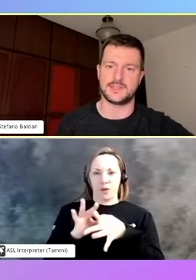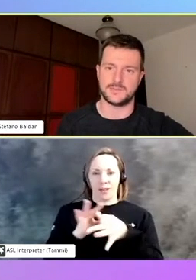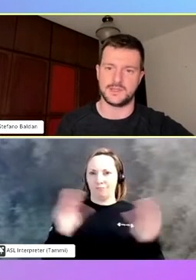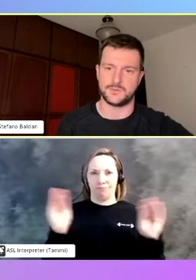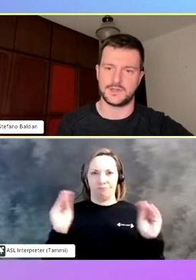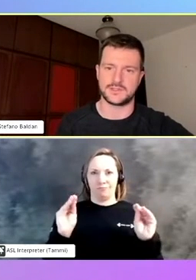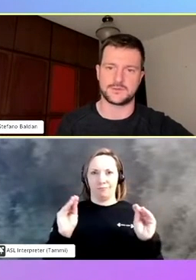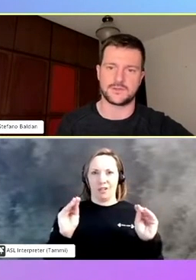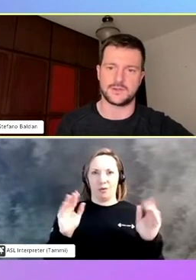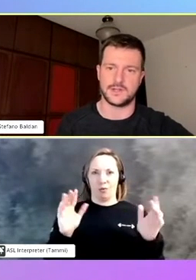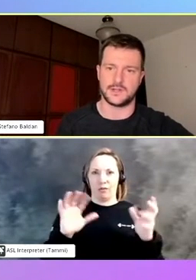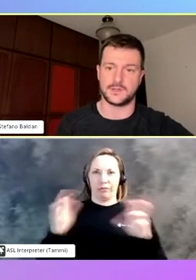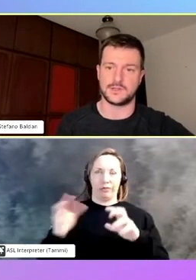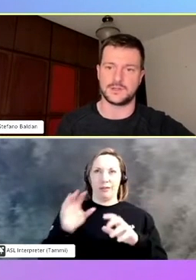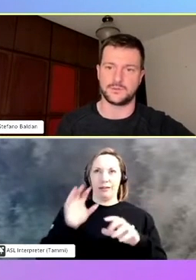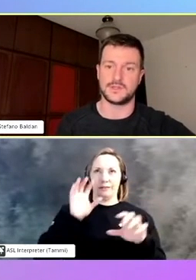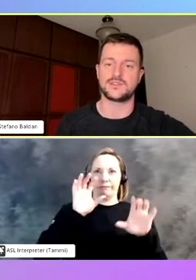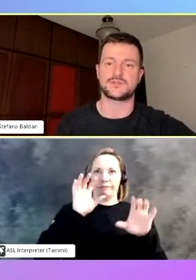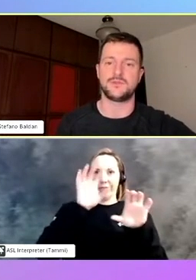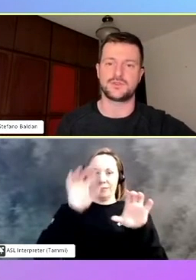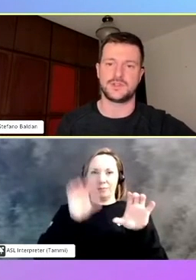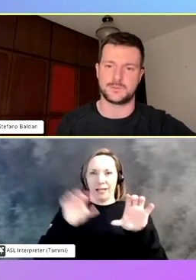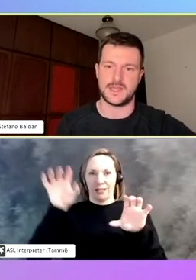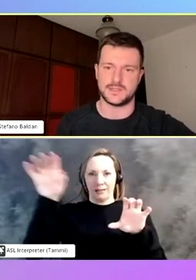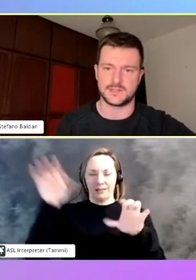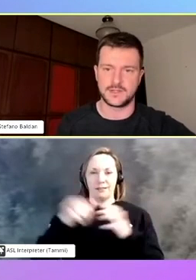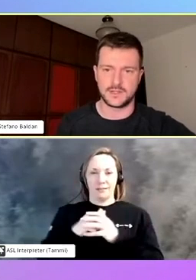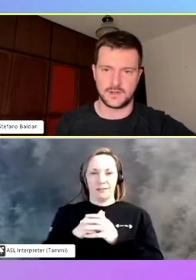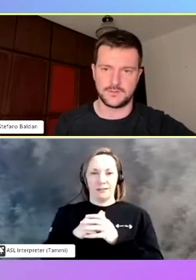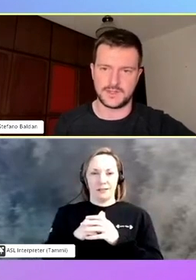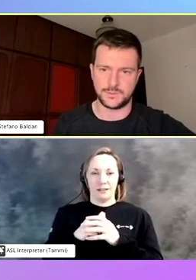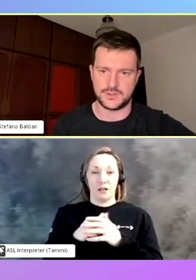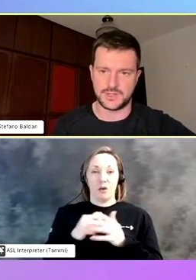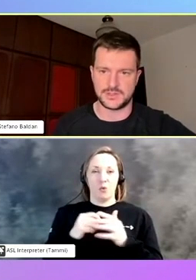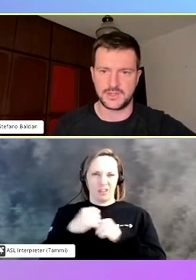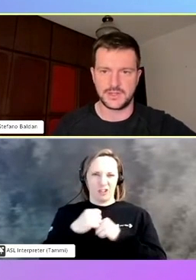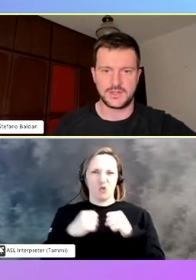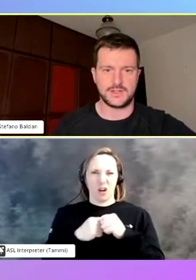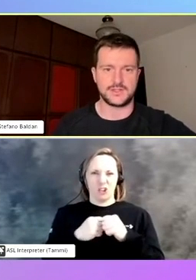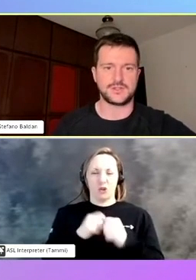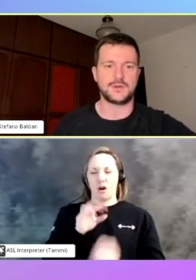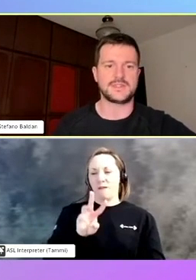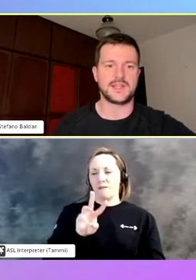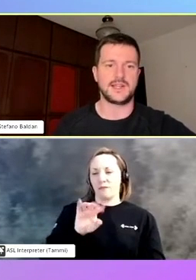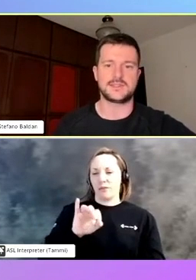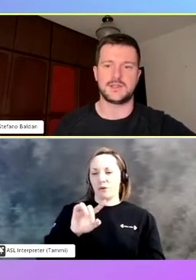accessibility guidelines on, which makes the content receivable, understandable and robust.